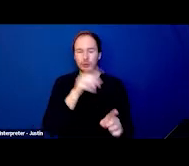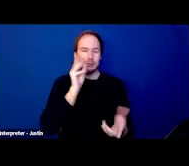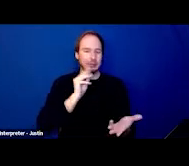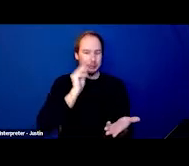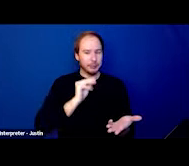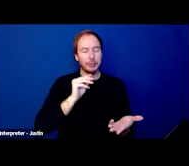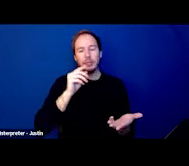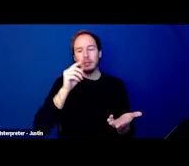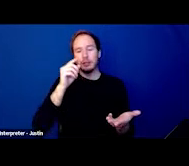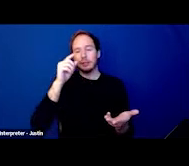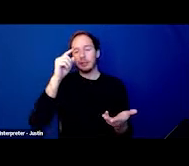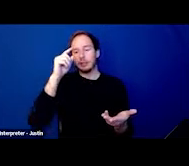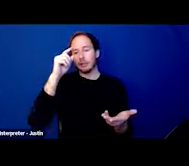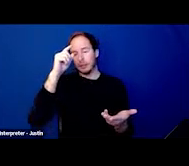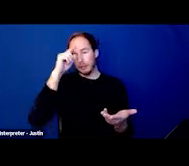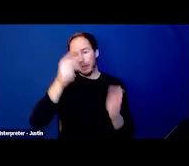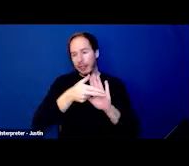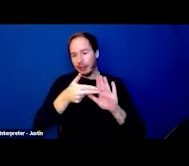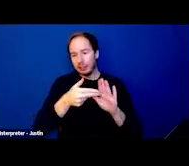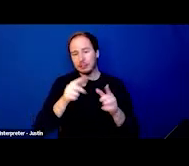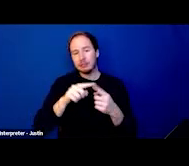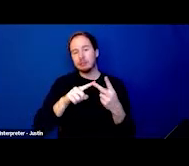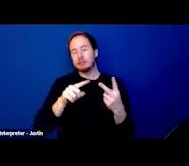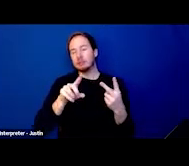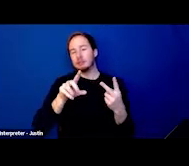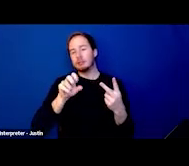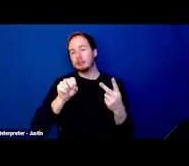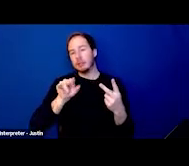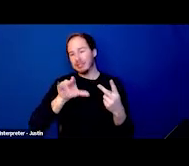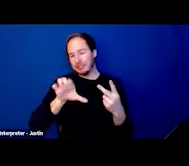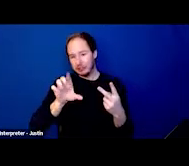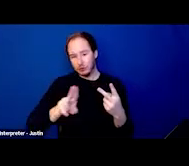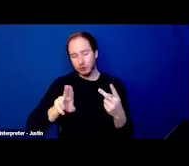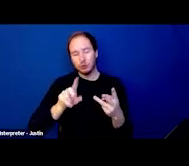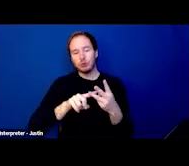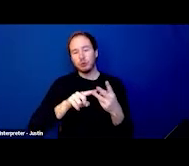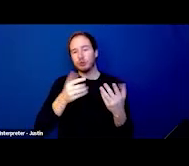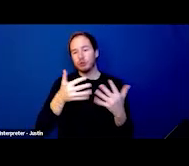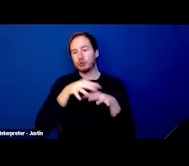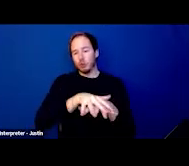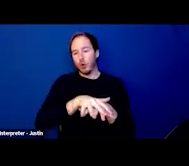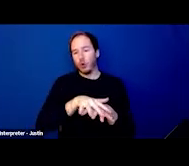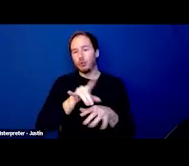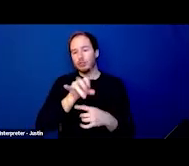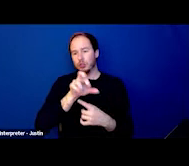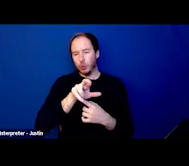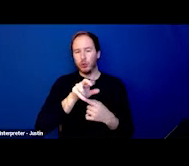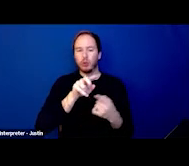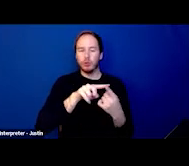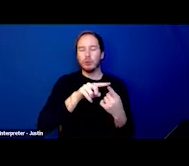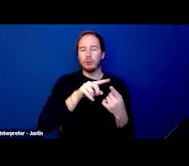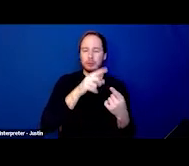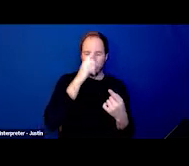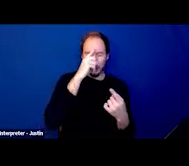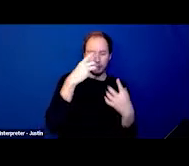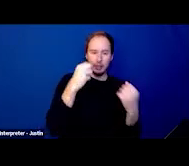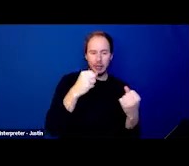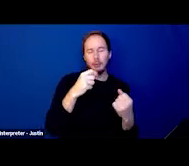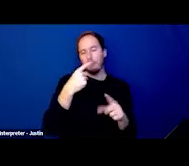serious emotional disturbances, substance use disorders or co-occurring disorders. And as I said, this is the fourth of our four-part series.